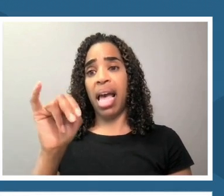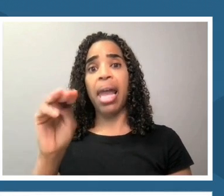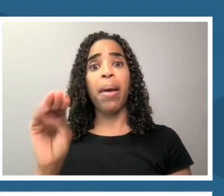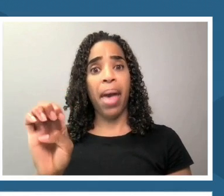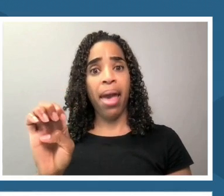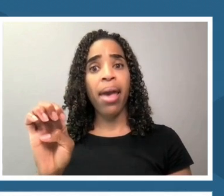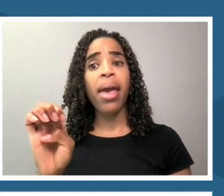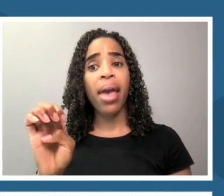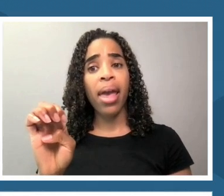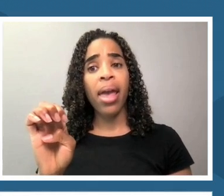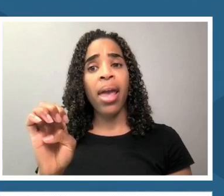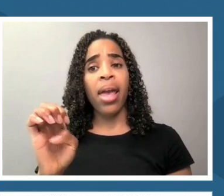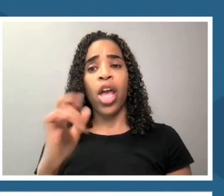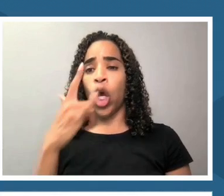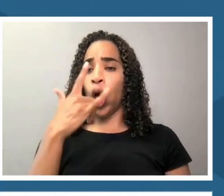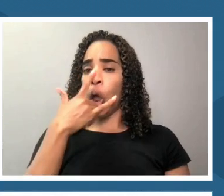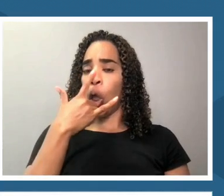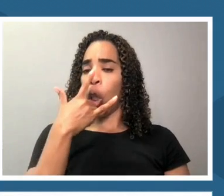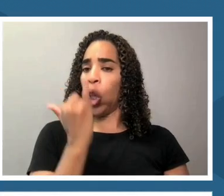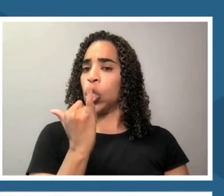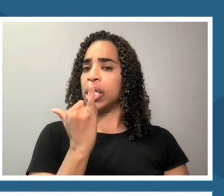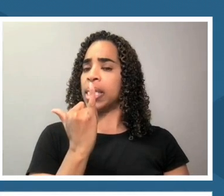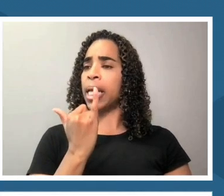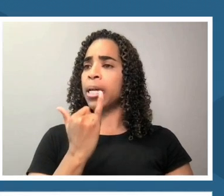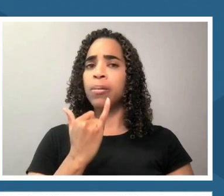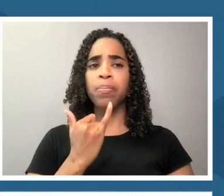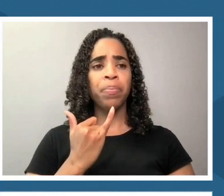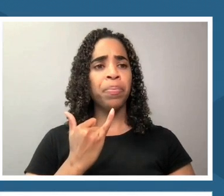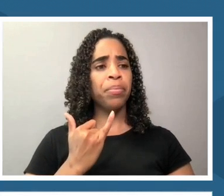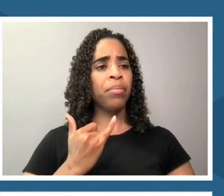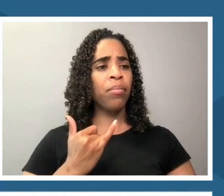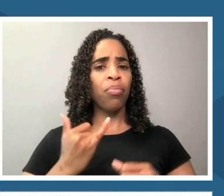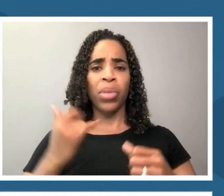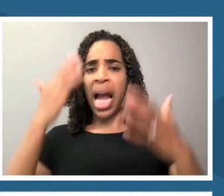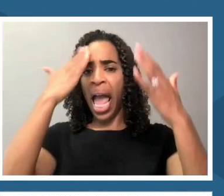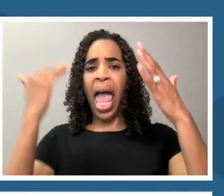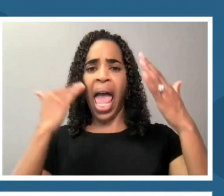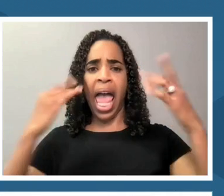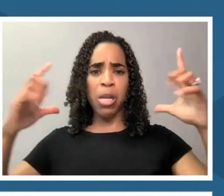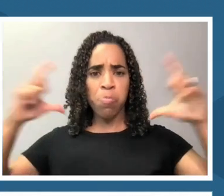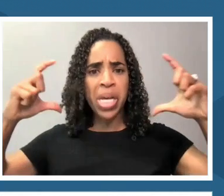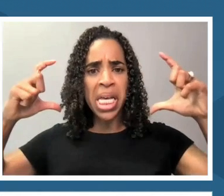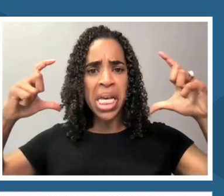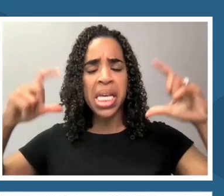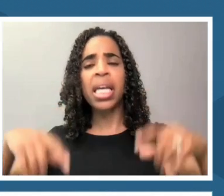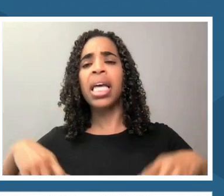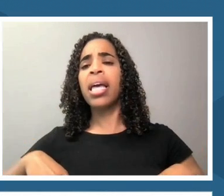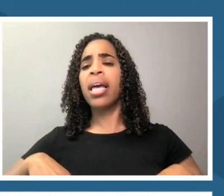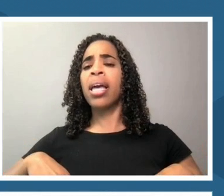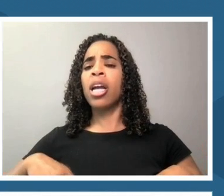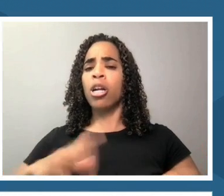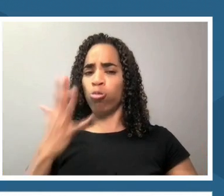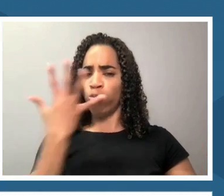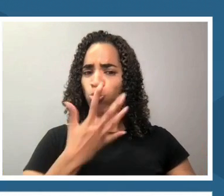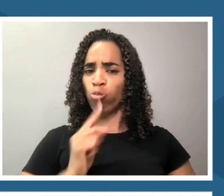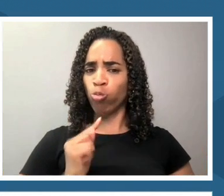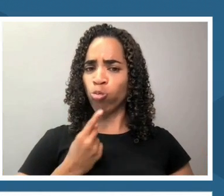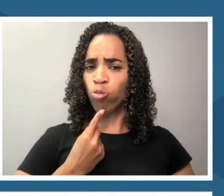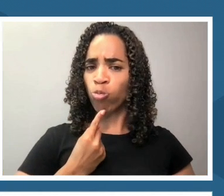imposing figure like a lot of them feature her with a big head and she has